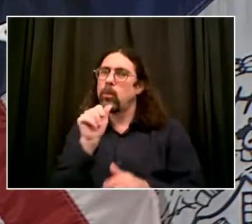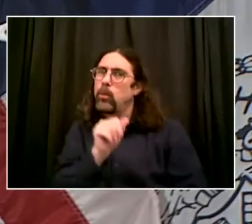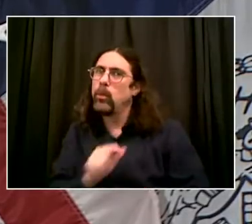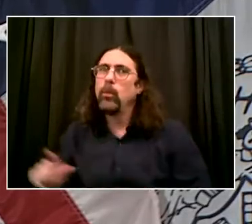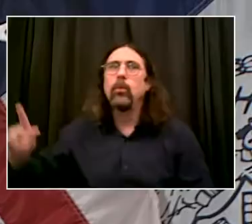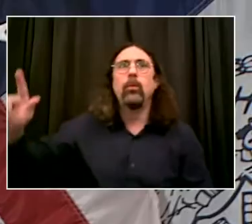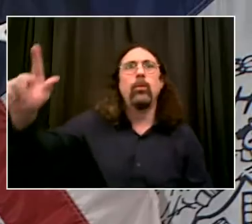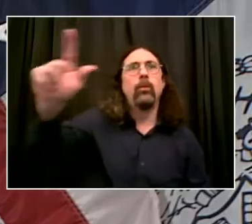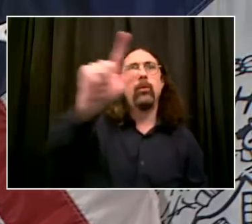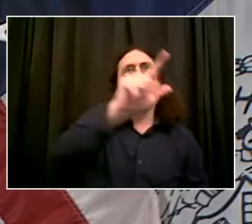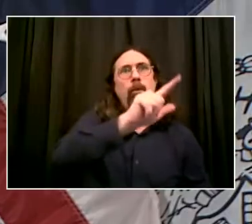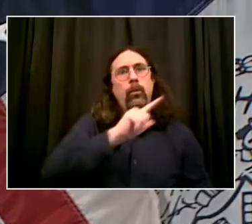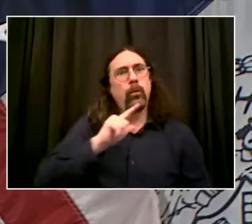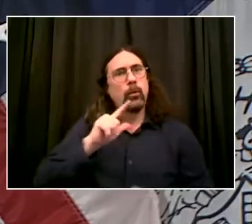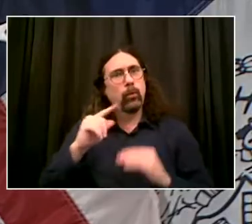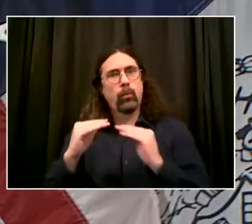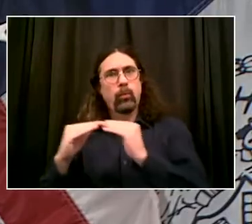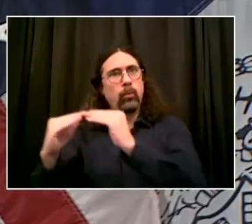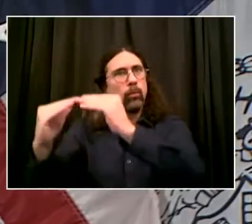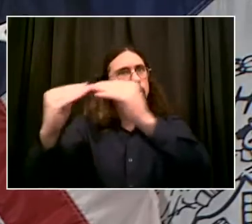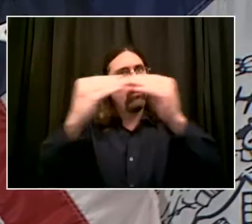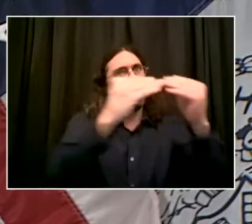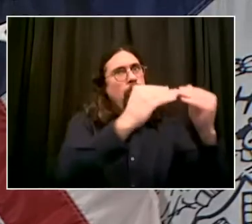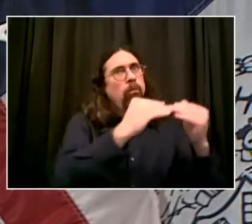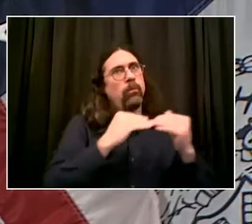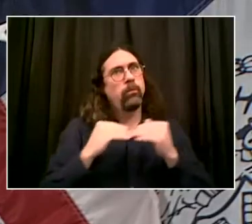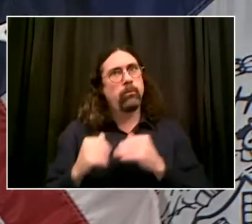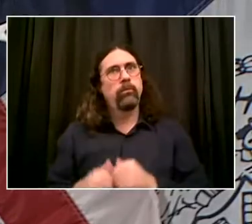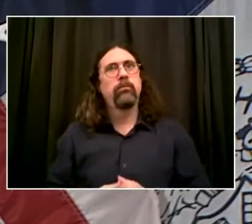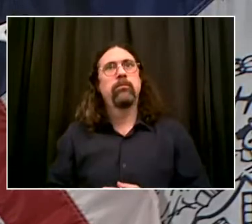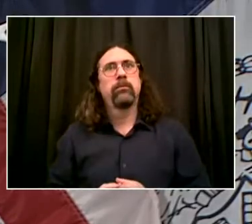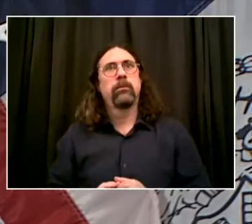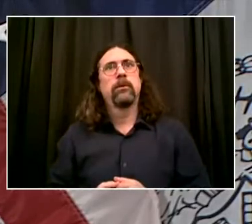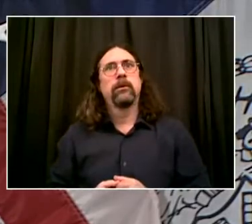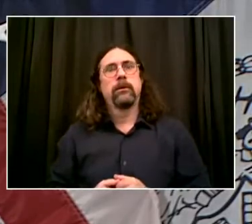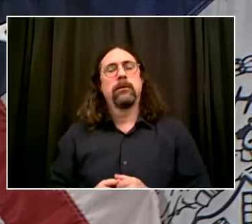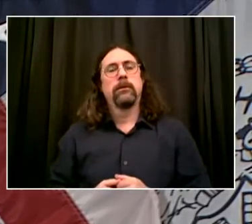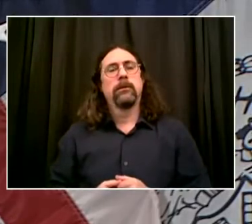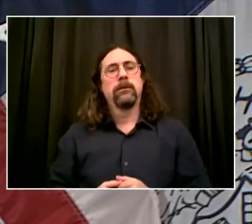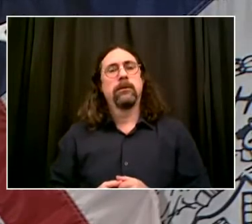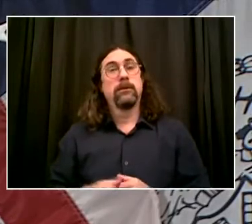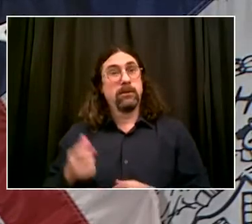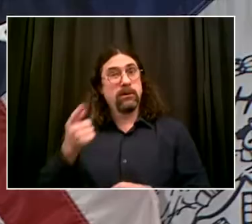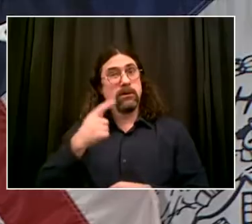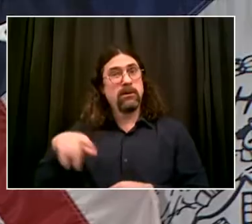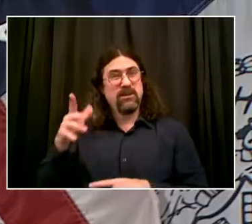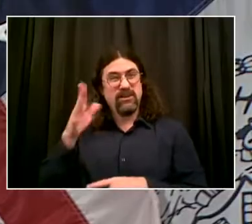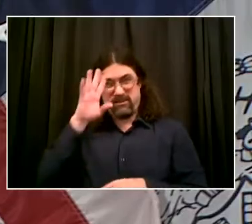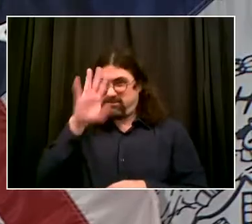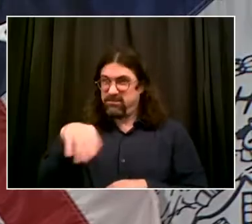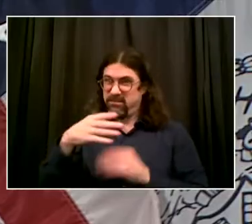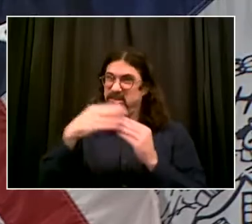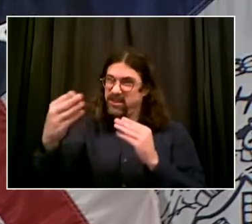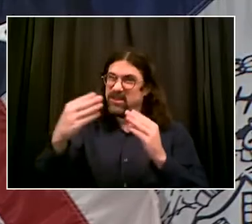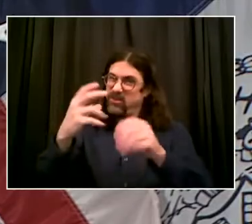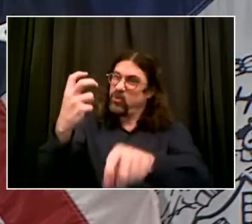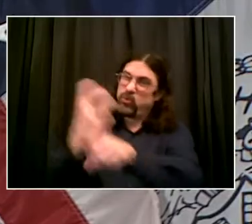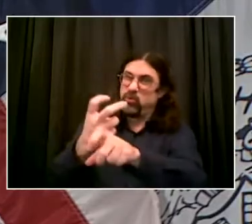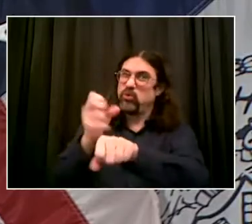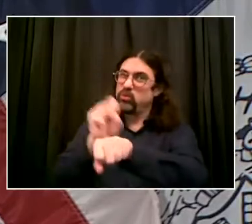ANYTHING DIFFERENT. NNW EYYRKOERS AA RE NEVER AFRAID OF HARD WORK. . HER EDUCATORS ARE